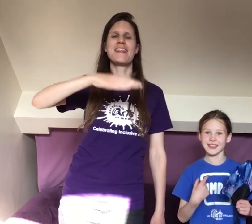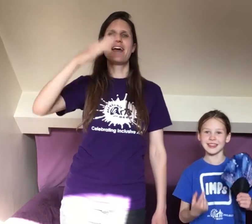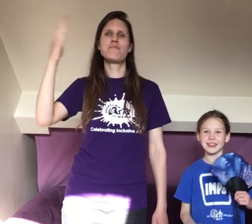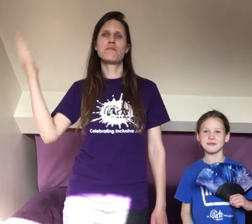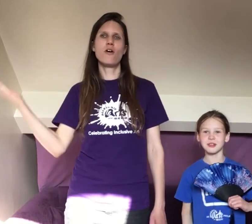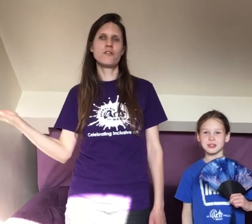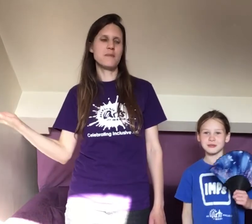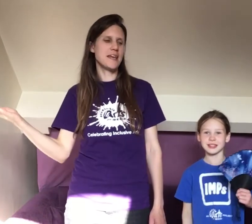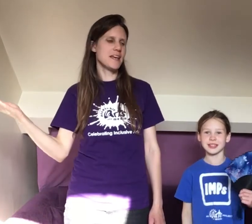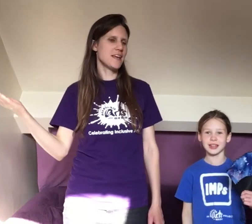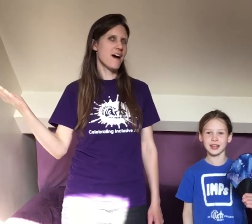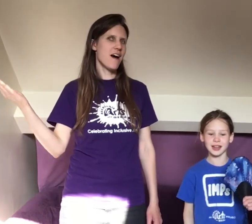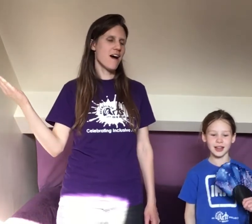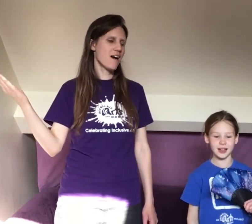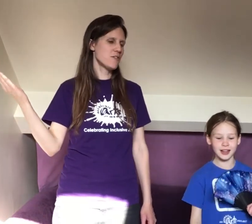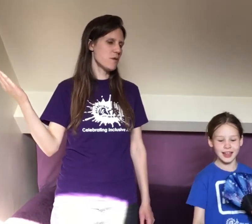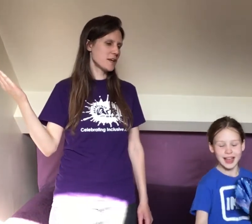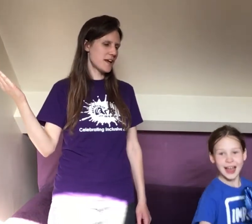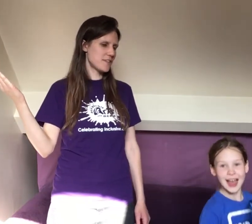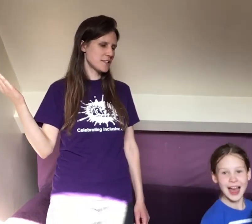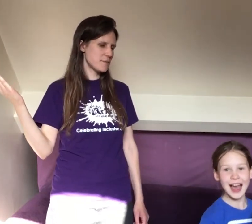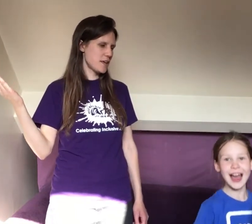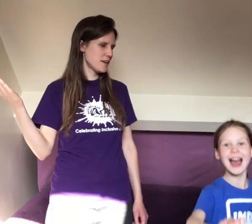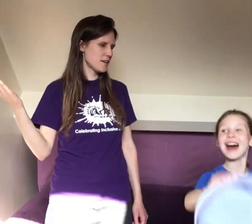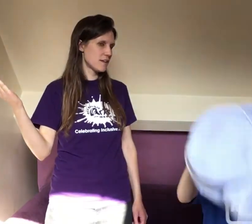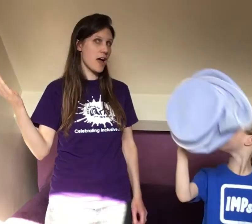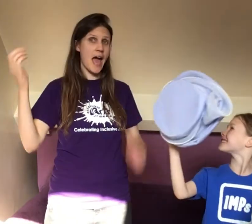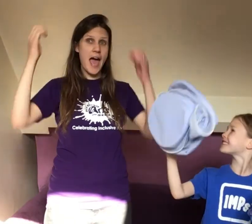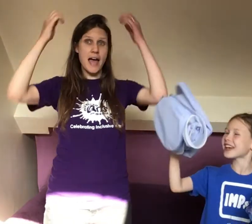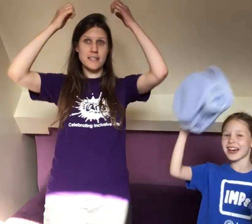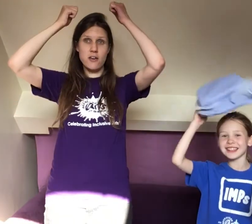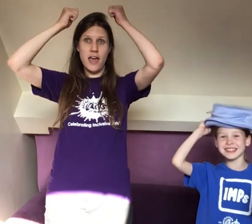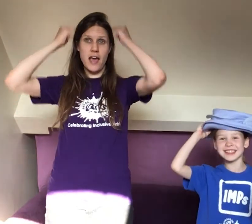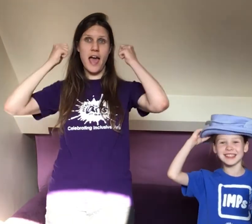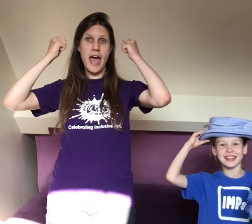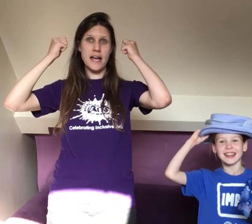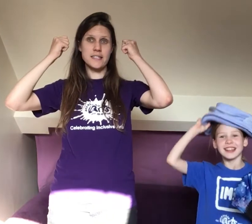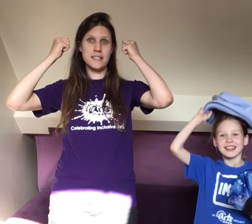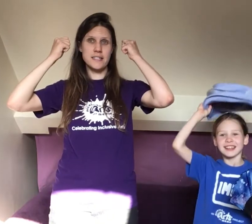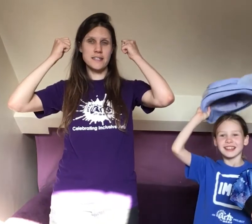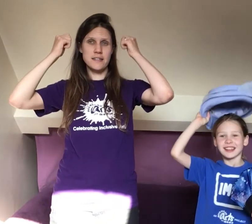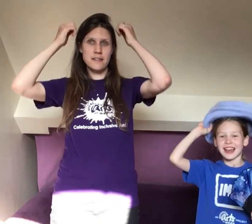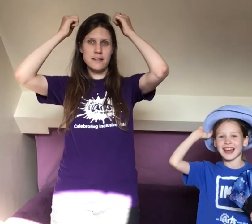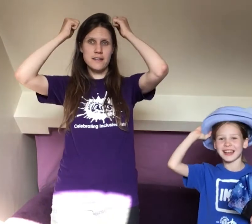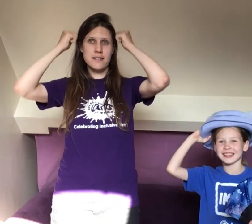They brought me a… Ooo what are we going to have next Immy? Hat. A hat. Hat. OK, a hat. Hat.